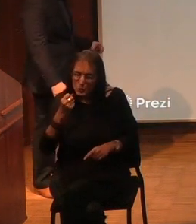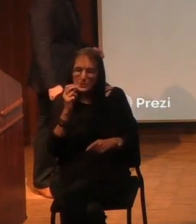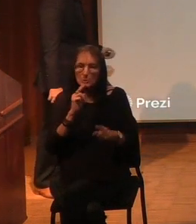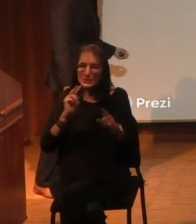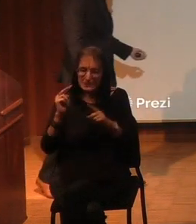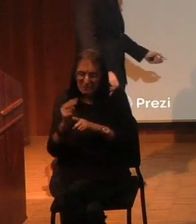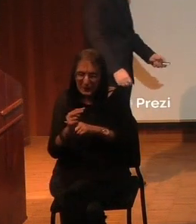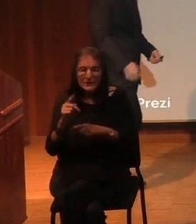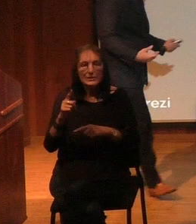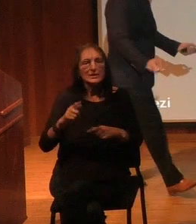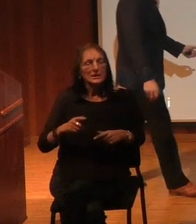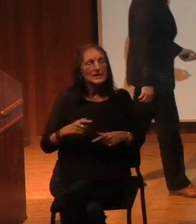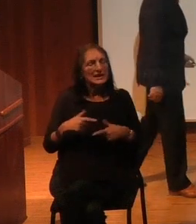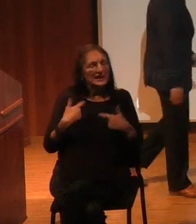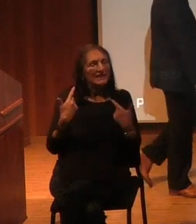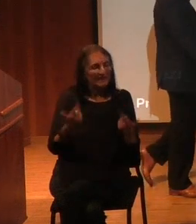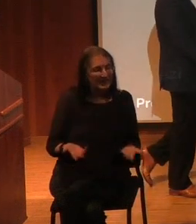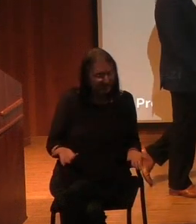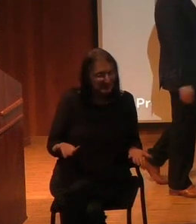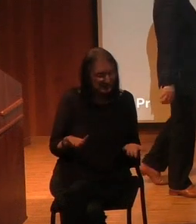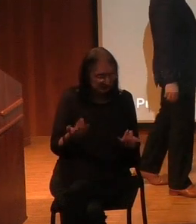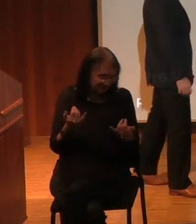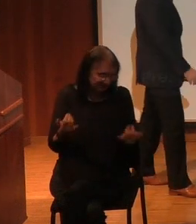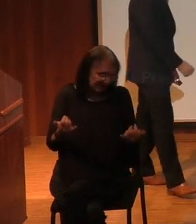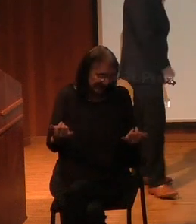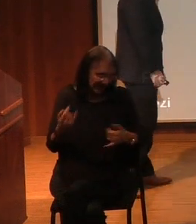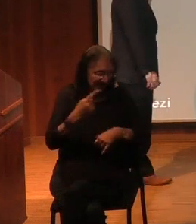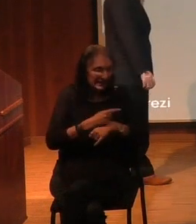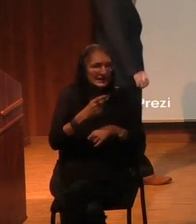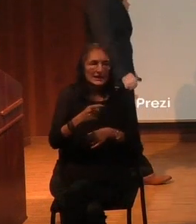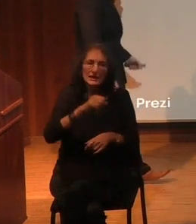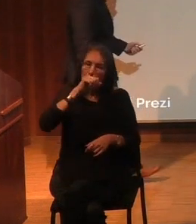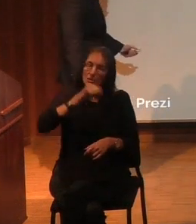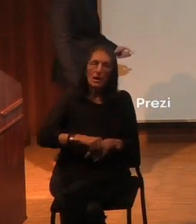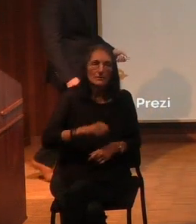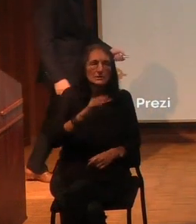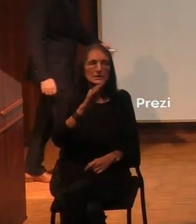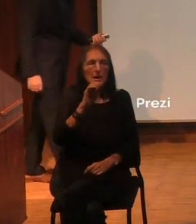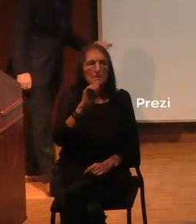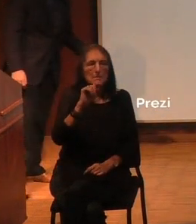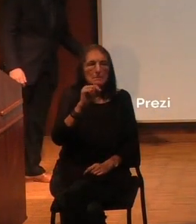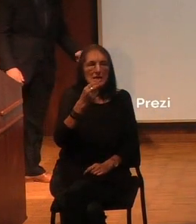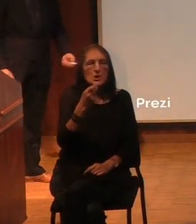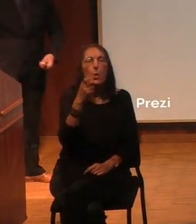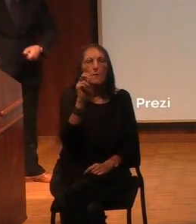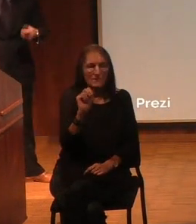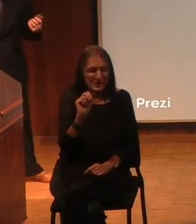who's a lover of Beethoven, happens to be able to travel through time. He decides to go back in time and meet Beethoven.